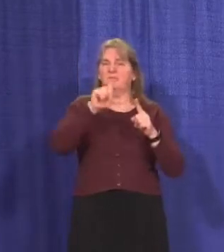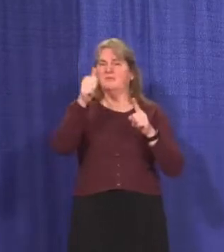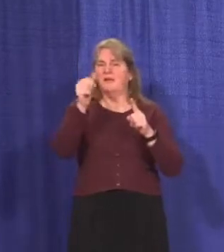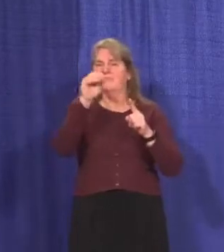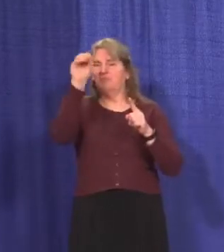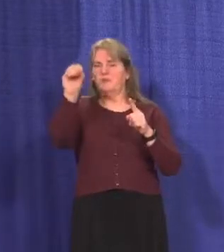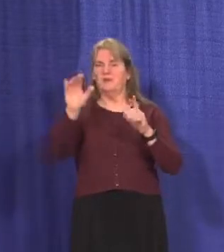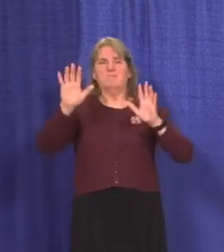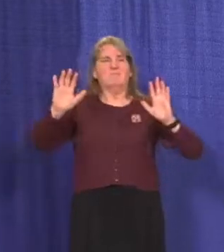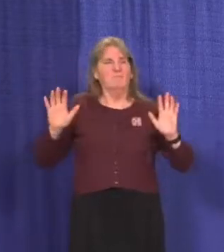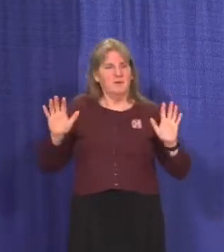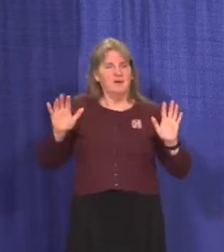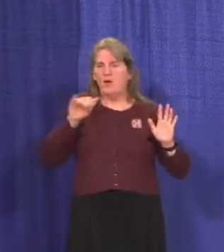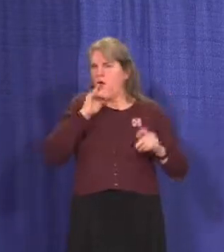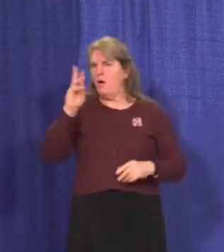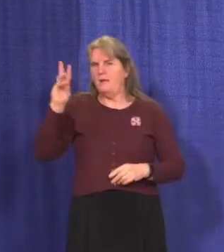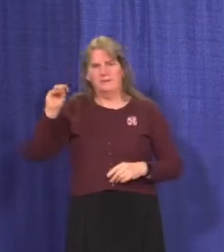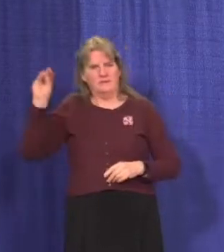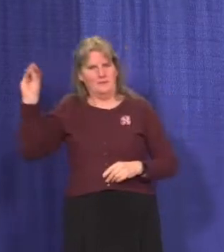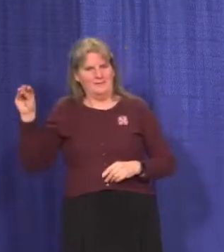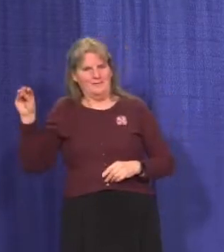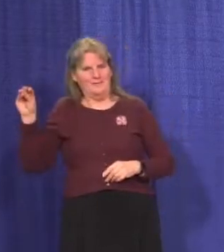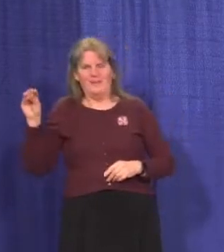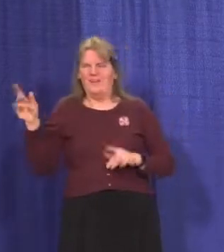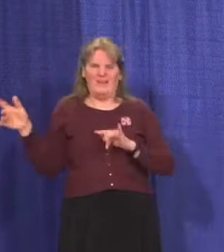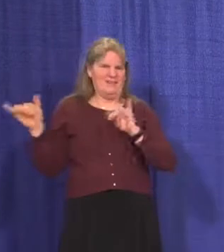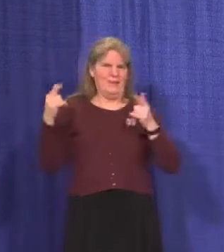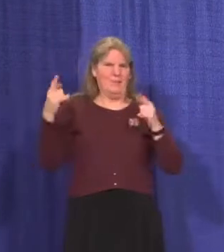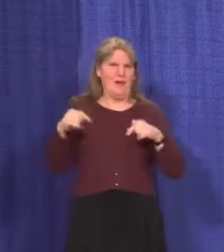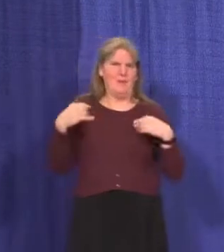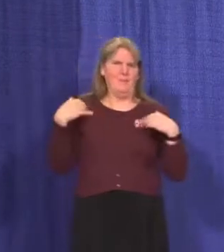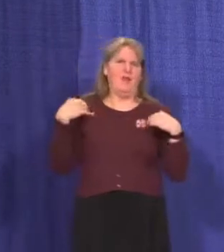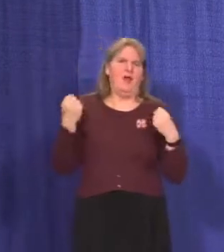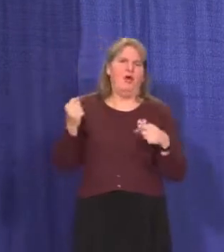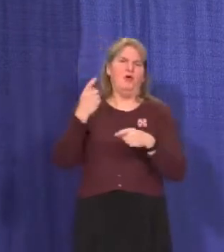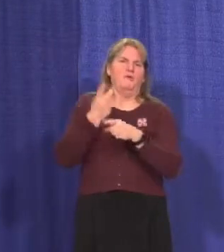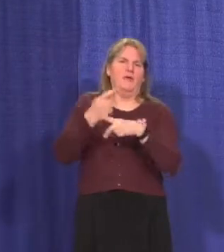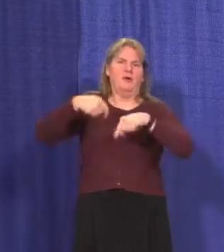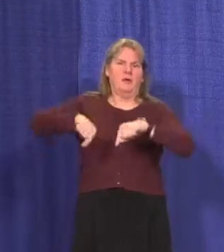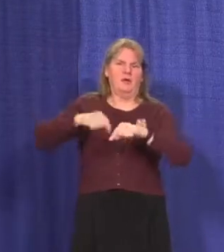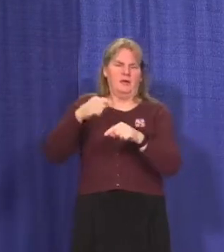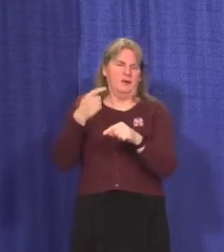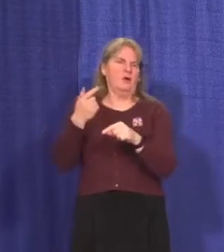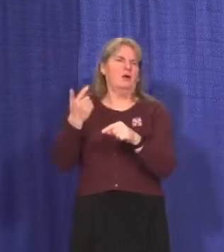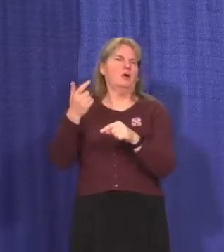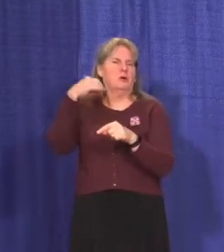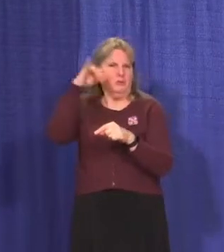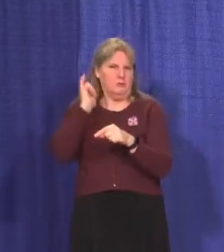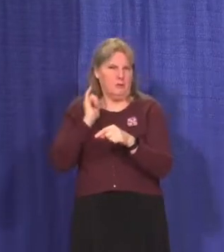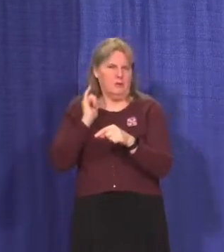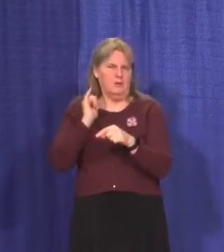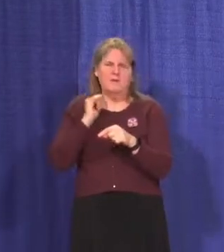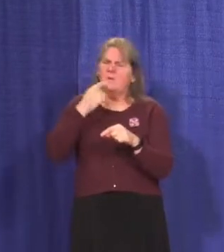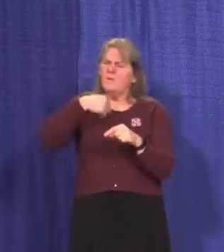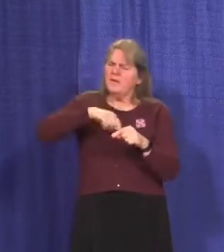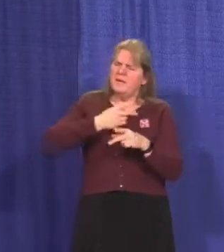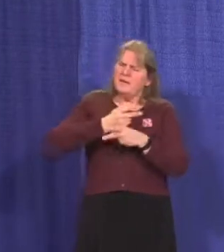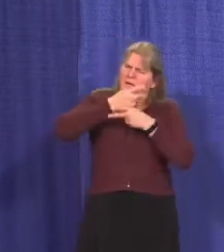In a setting where we are particularly cautious in -- these are healthcare workers at